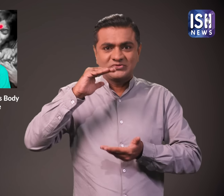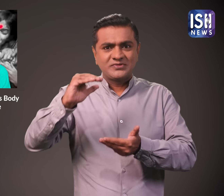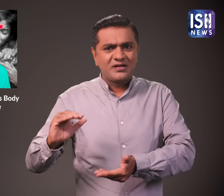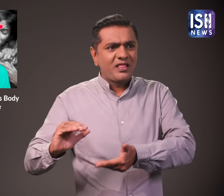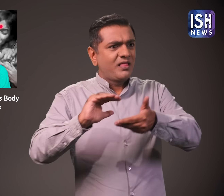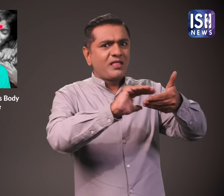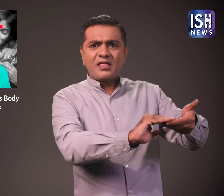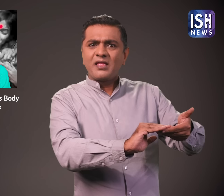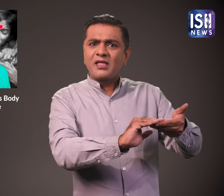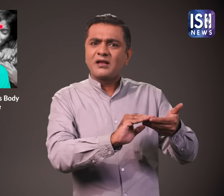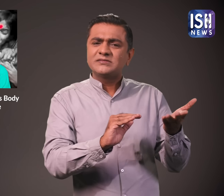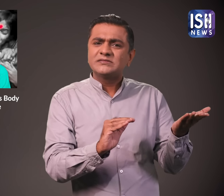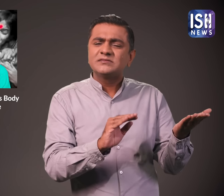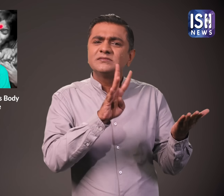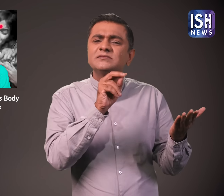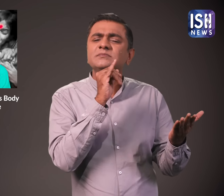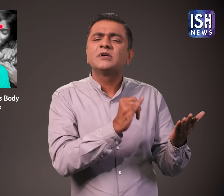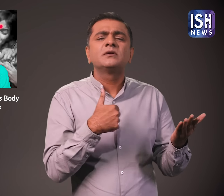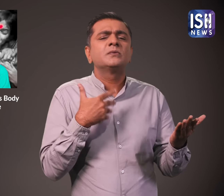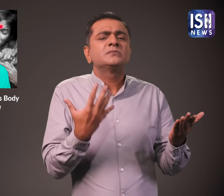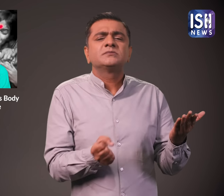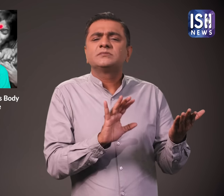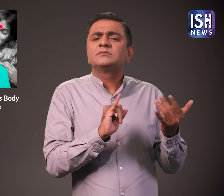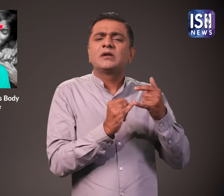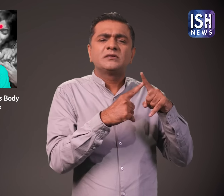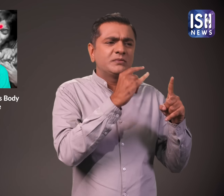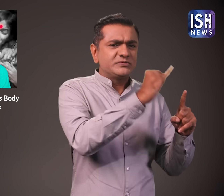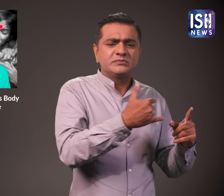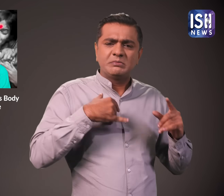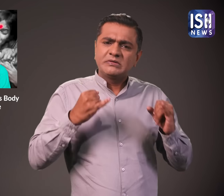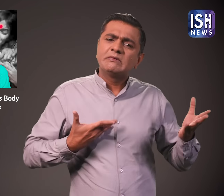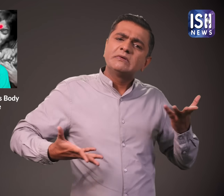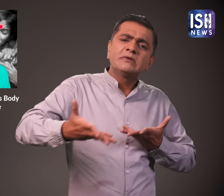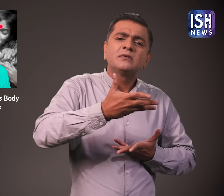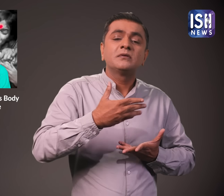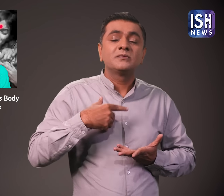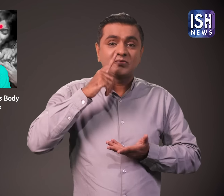The father said he did not want his daughter to marry a man with a criminal record.